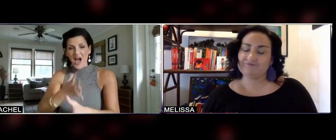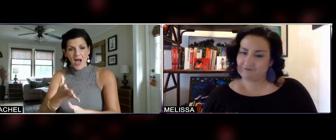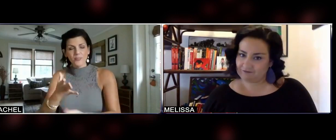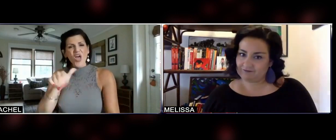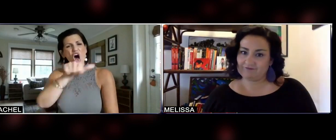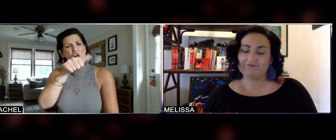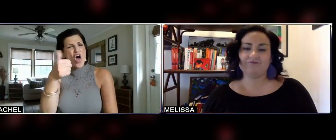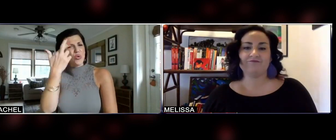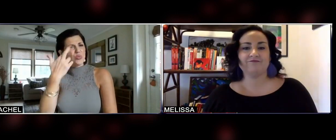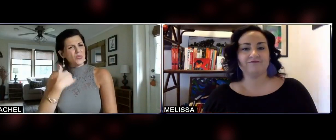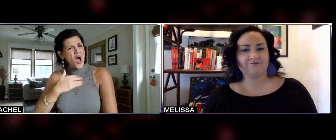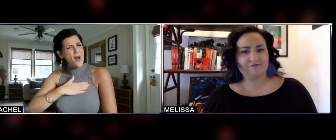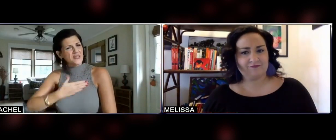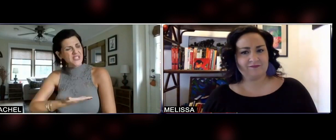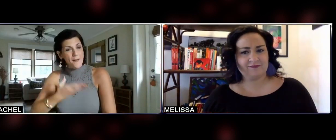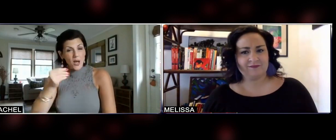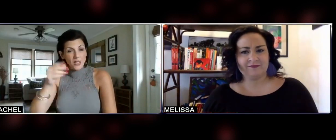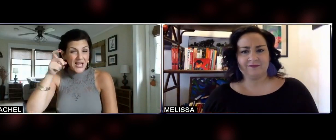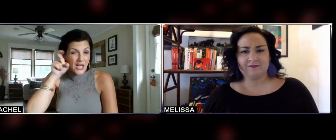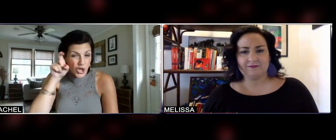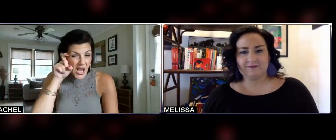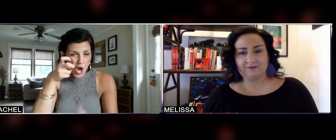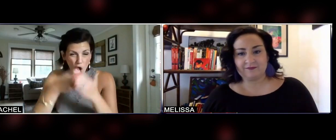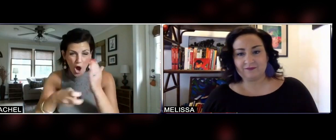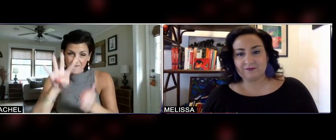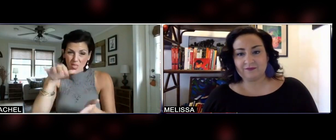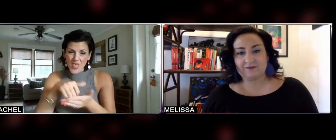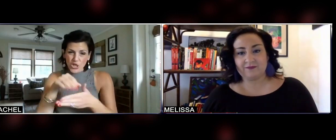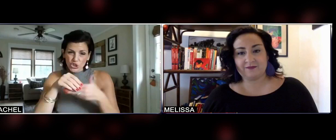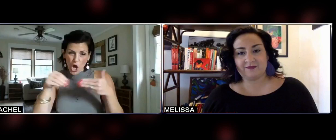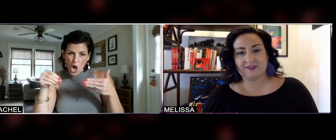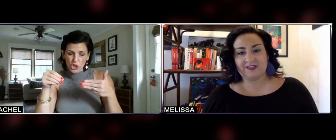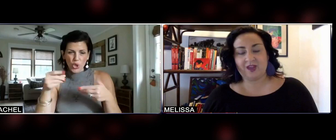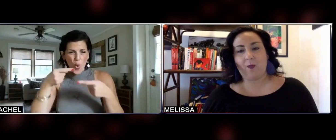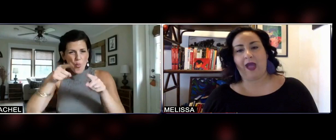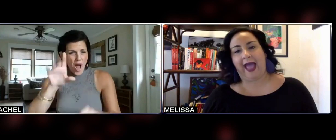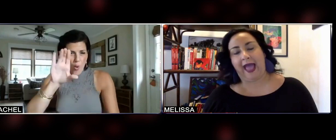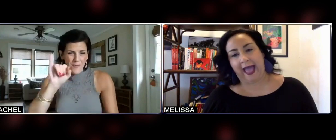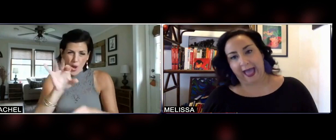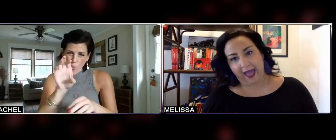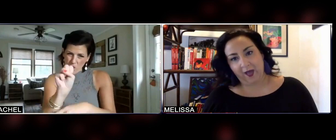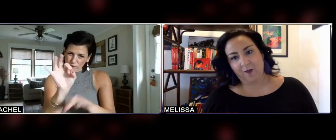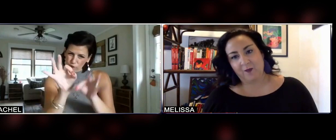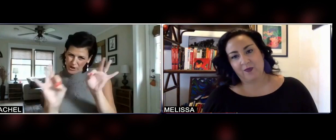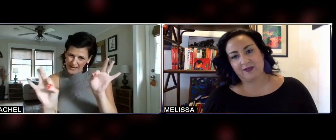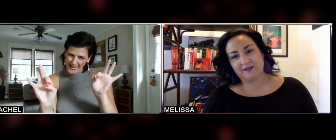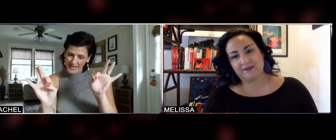That's fine. Another reason why I was so upset is because hearing aids cost $4,000! While cochlear implants were free.